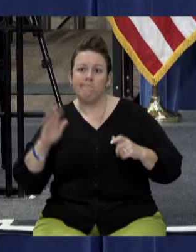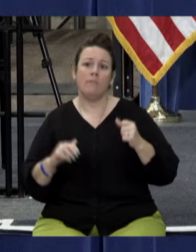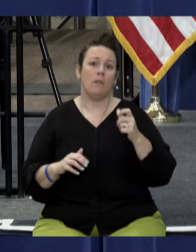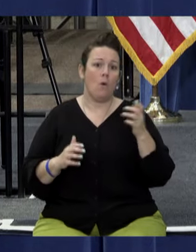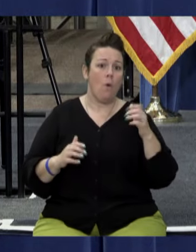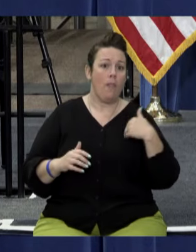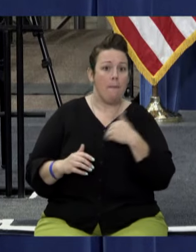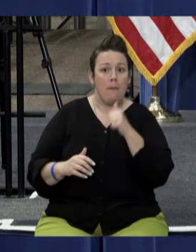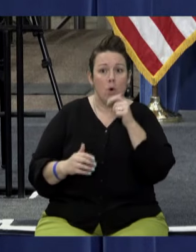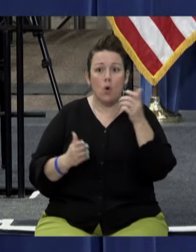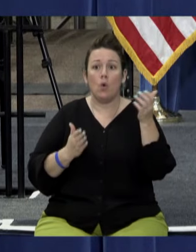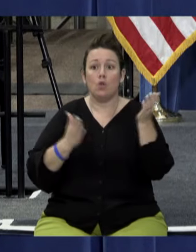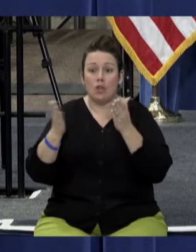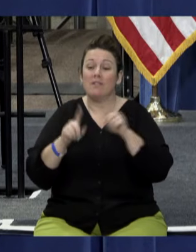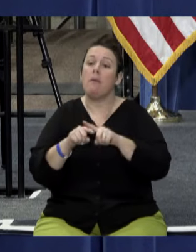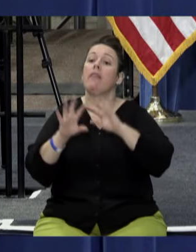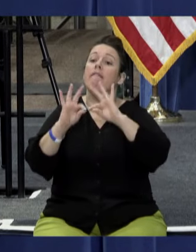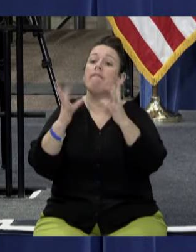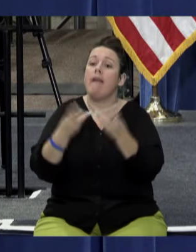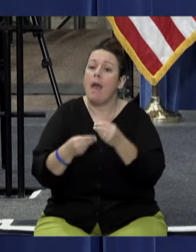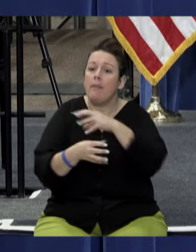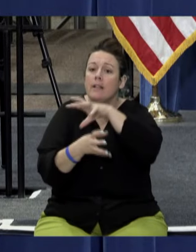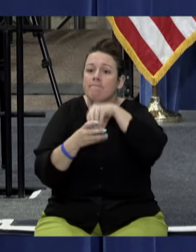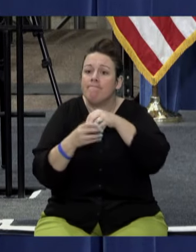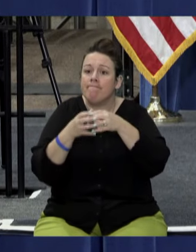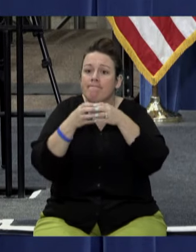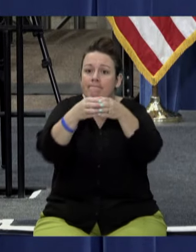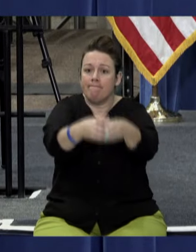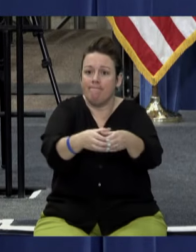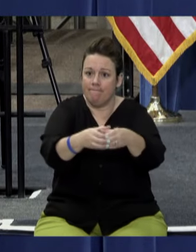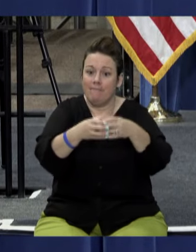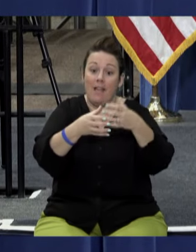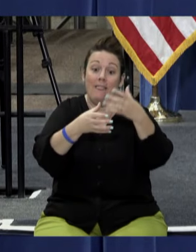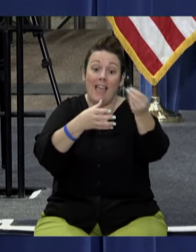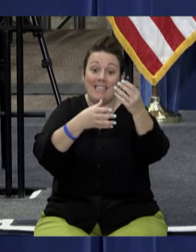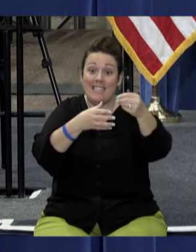it's the family that goes along with it. And the extended family that goes along with it.